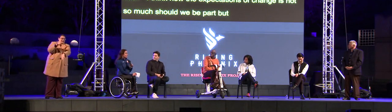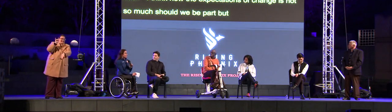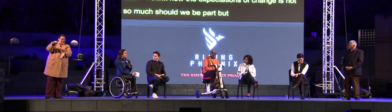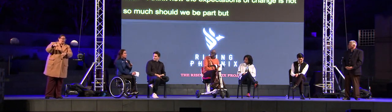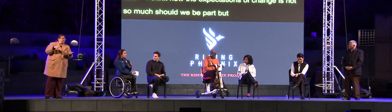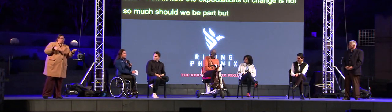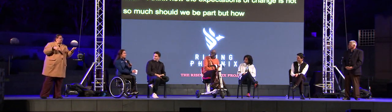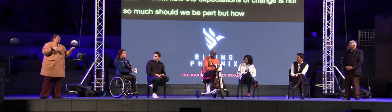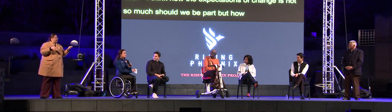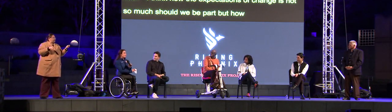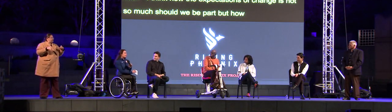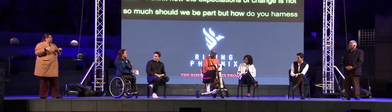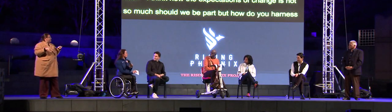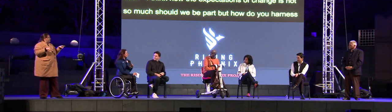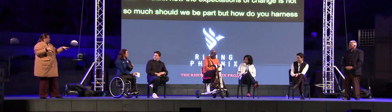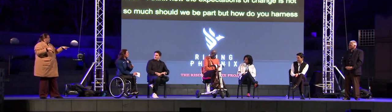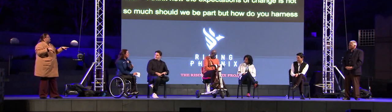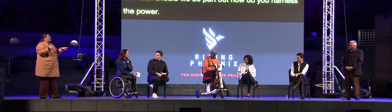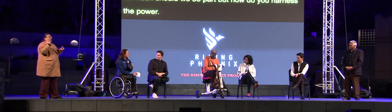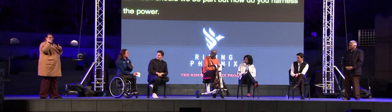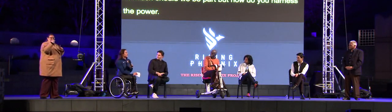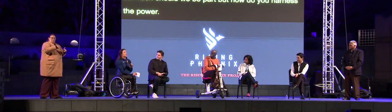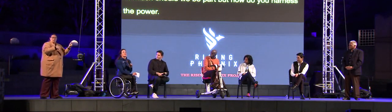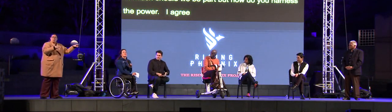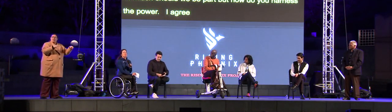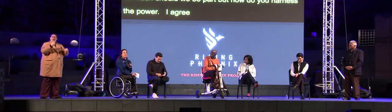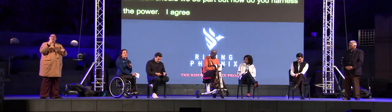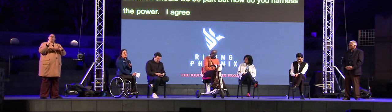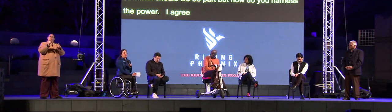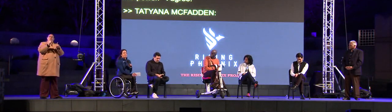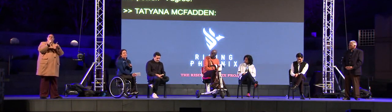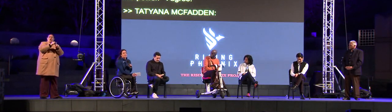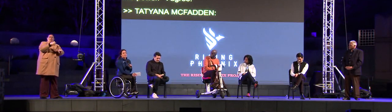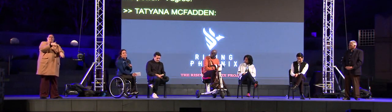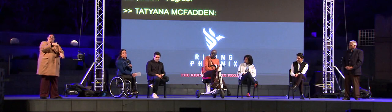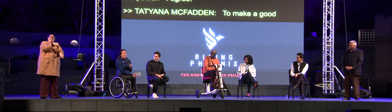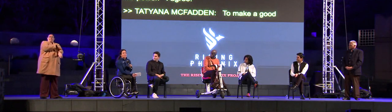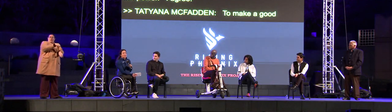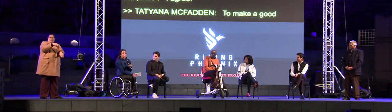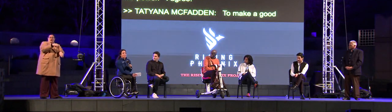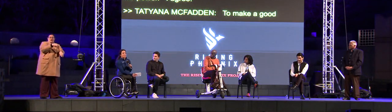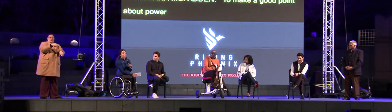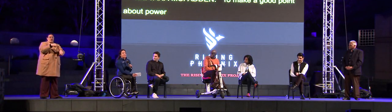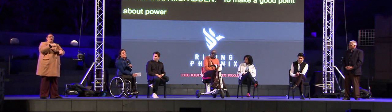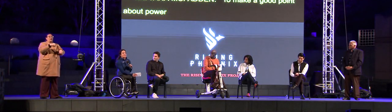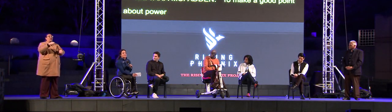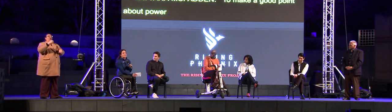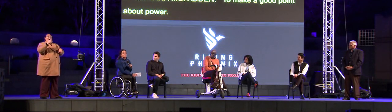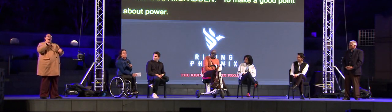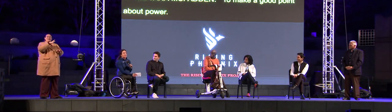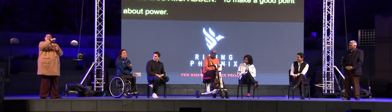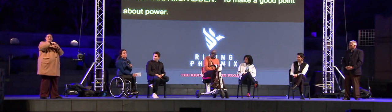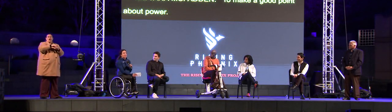And I think you make a good point about power, because I'm a 20-time Paralympic medalist. Right?